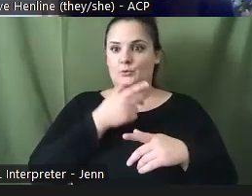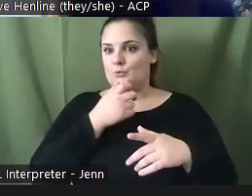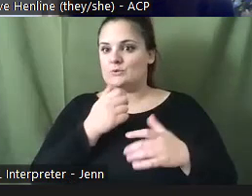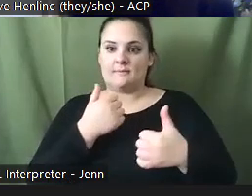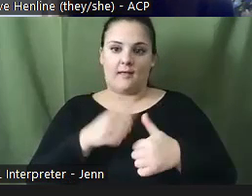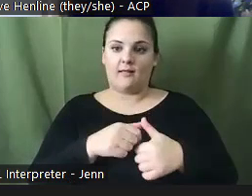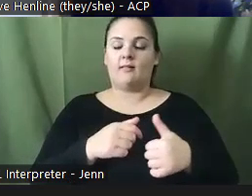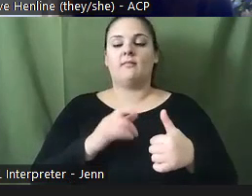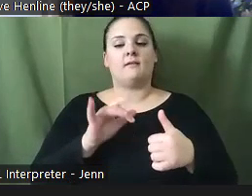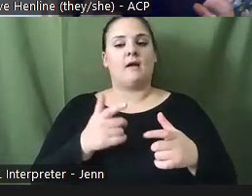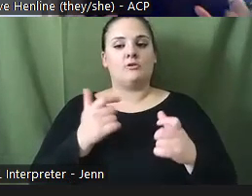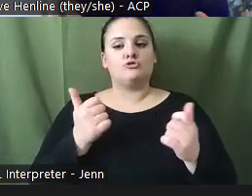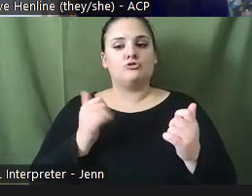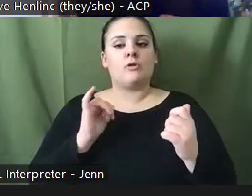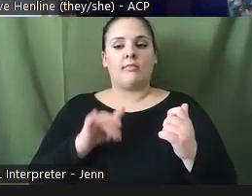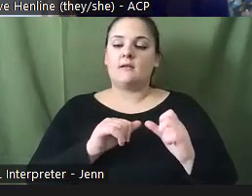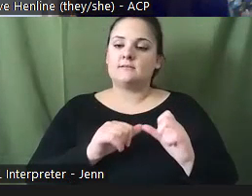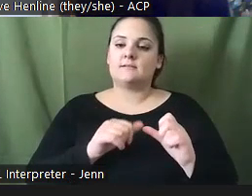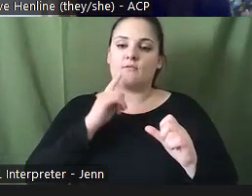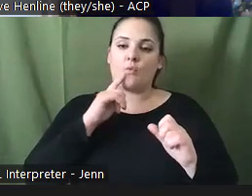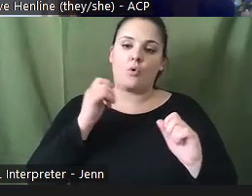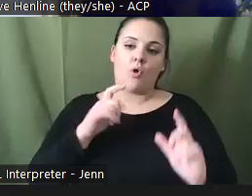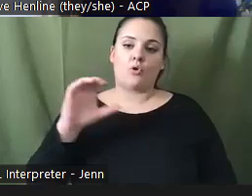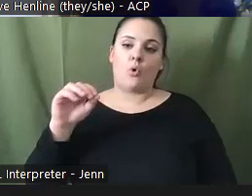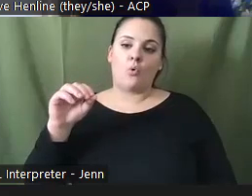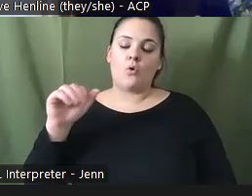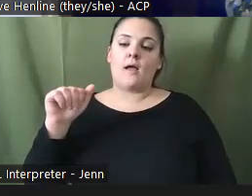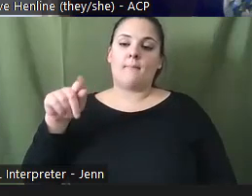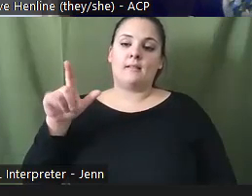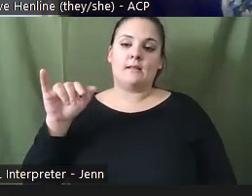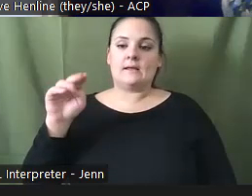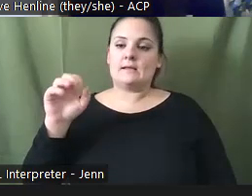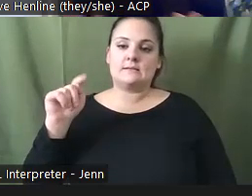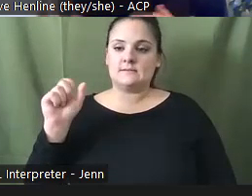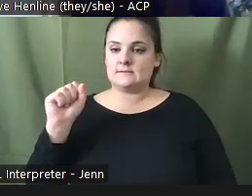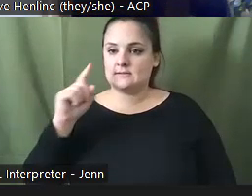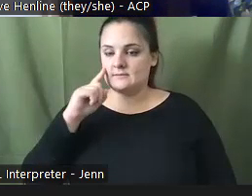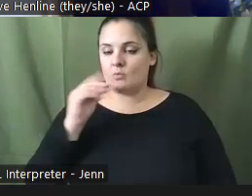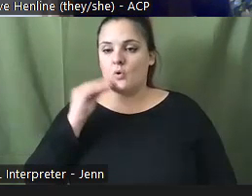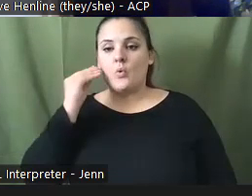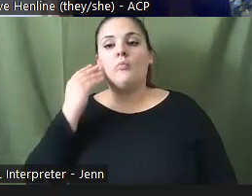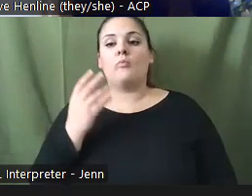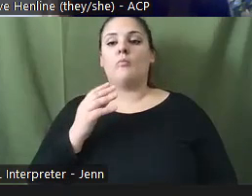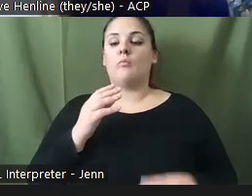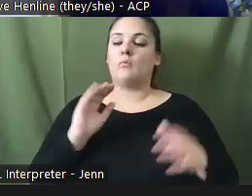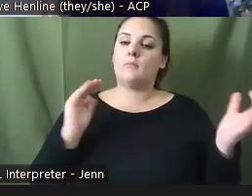so that is consistent for all co-applicants for one home. Versus the authorization number on the